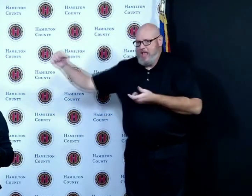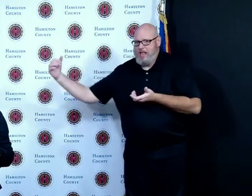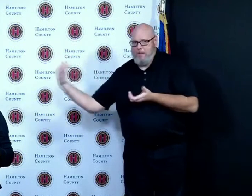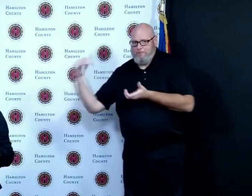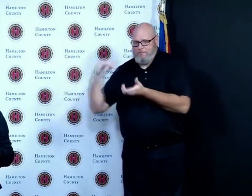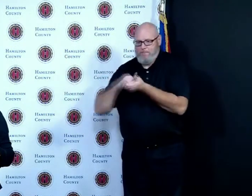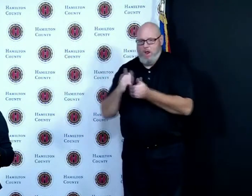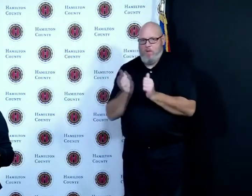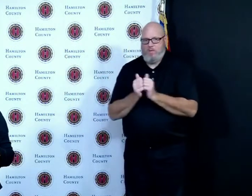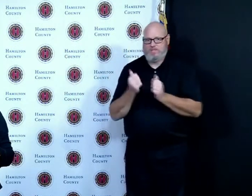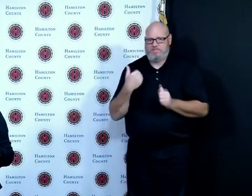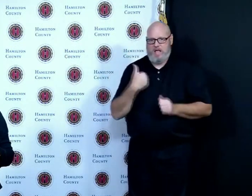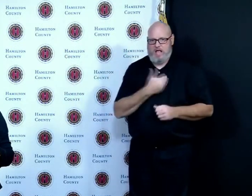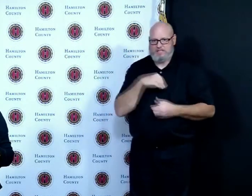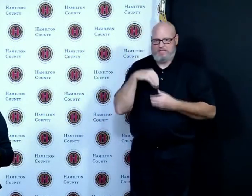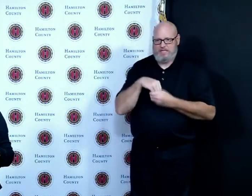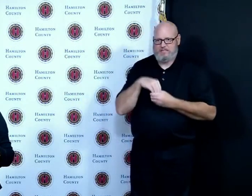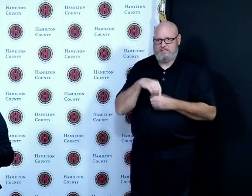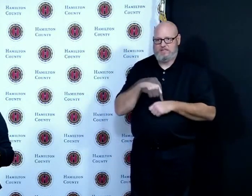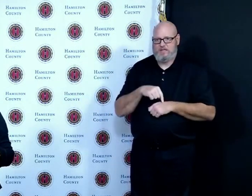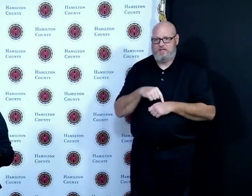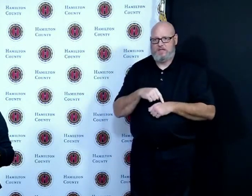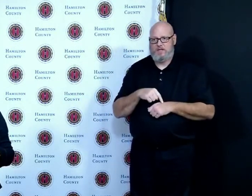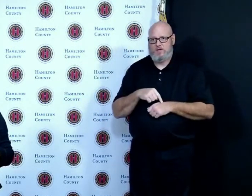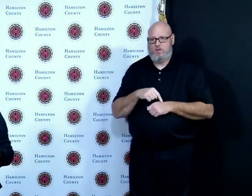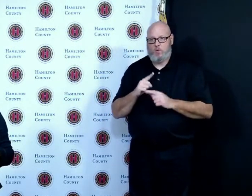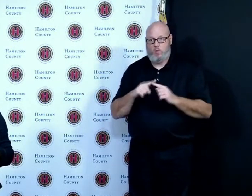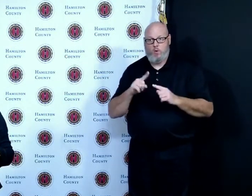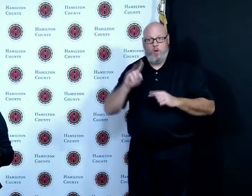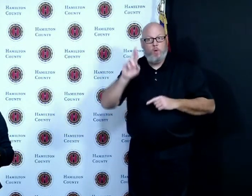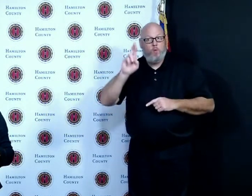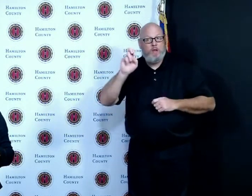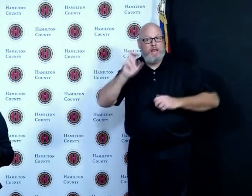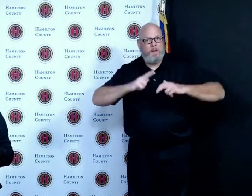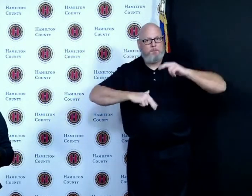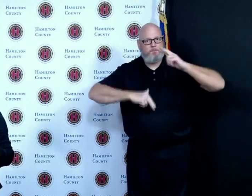of many of our communities when you go to our website you can actually see a map of all of